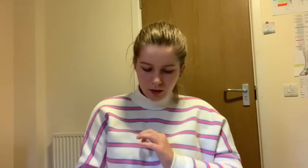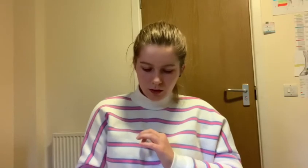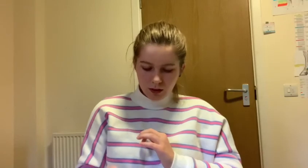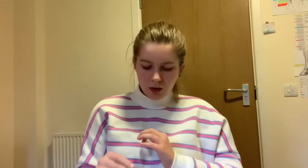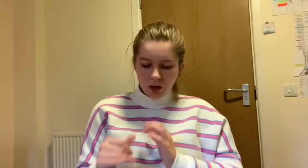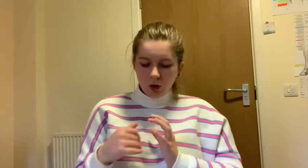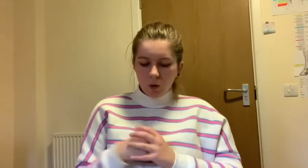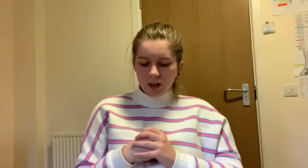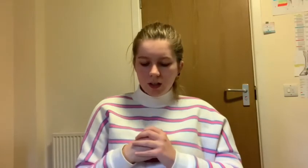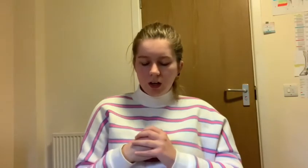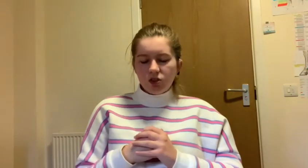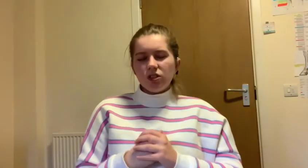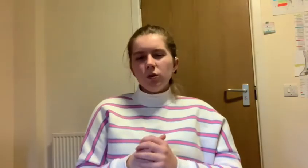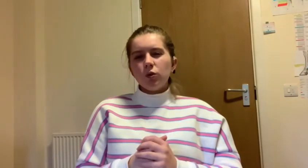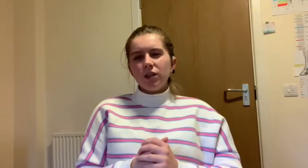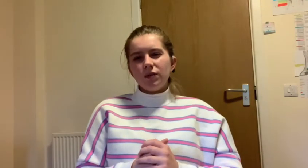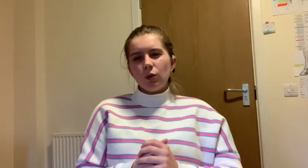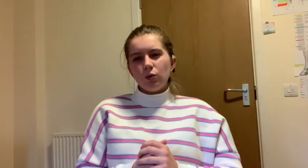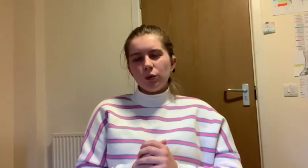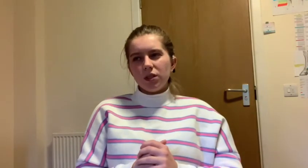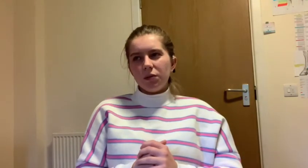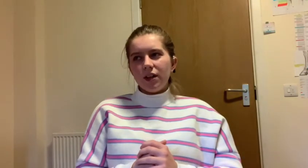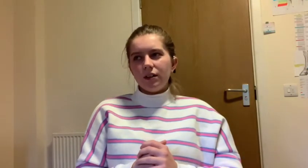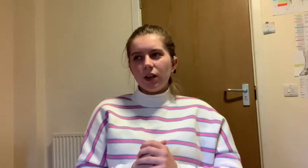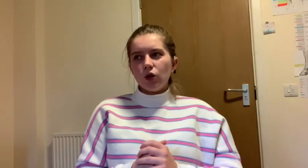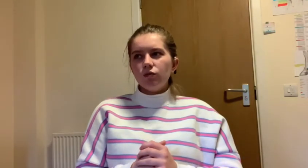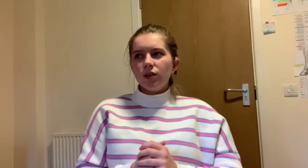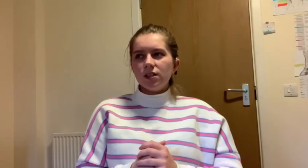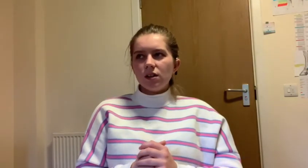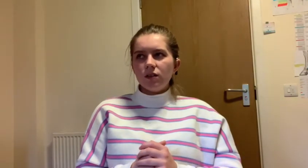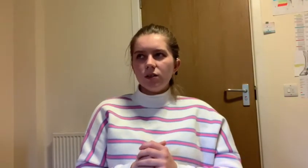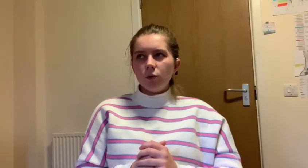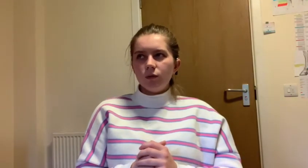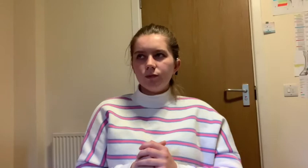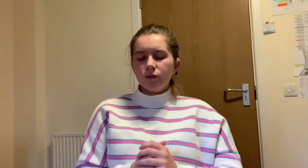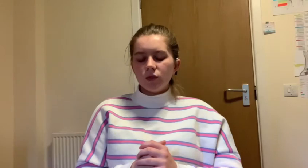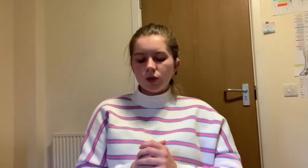"Life style" this one was quite difficult to explain, I couldn't really sign this one.